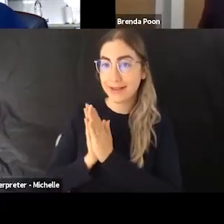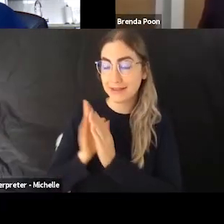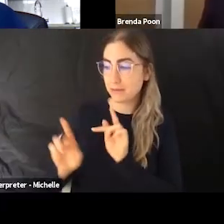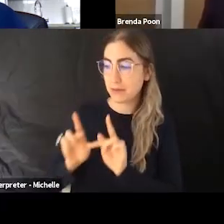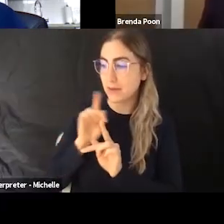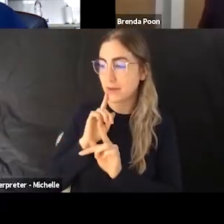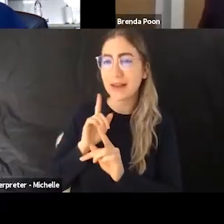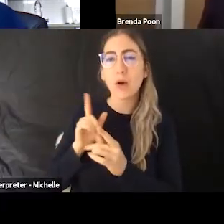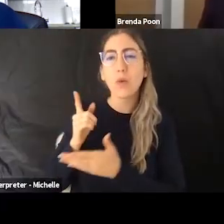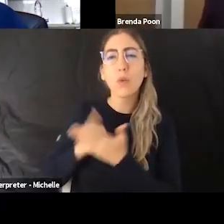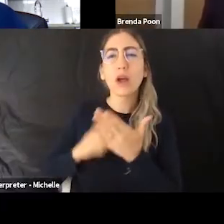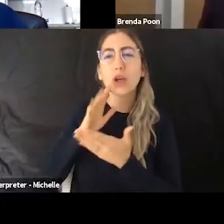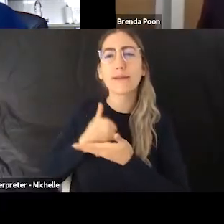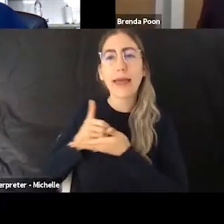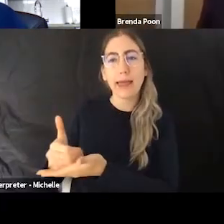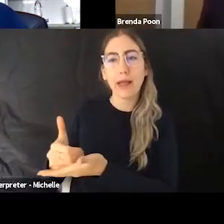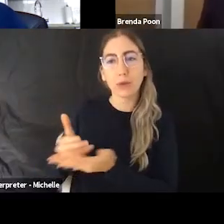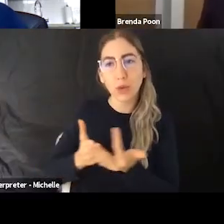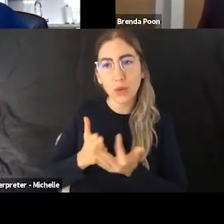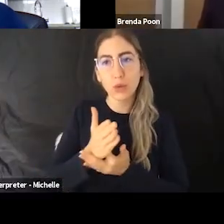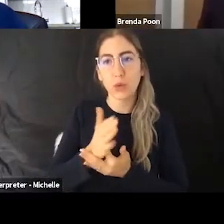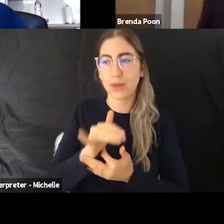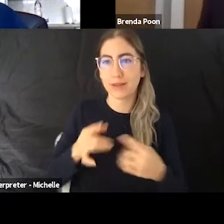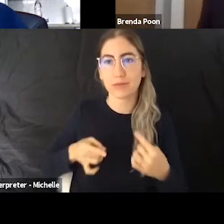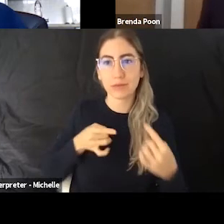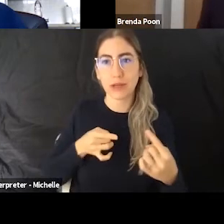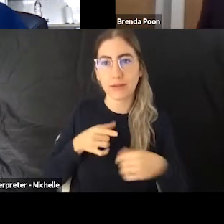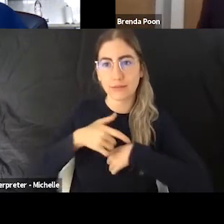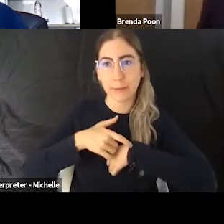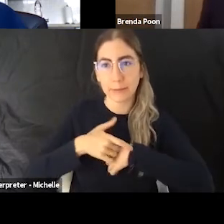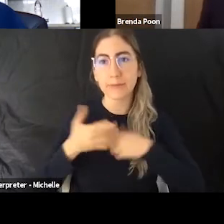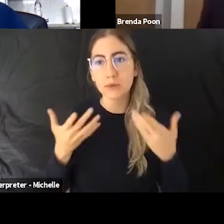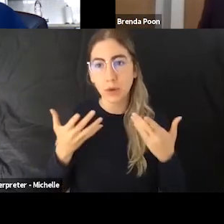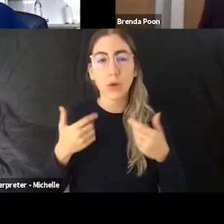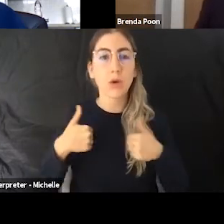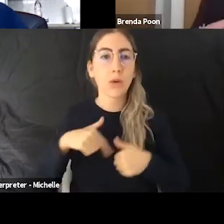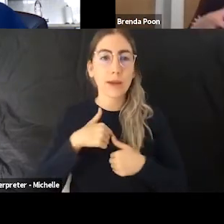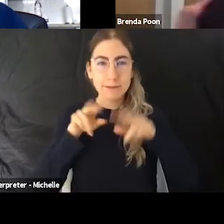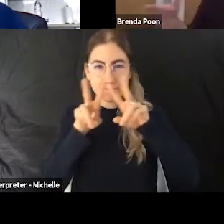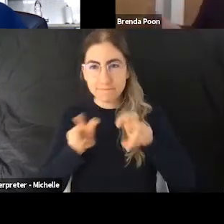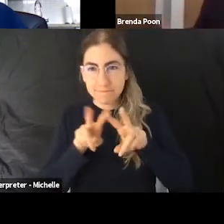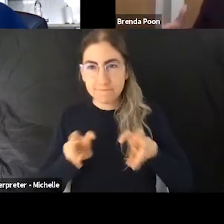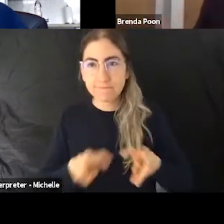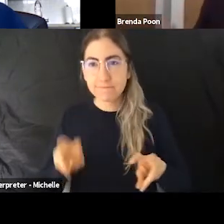ANY DIFFICULTIES AND TYPES OF DIFFICULTIES EXPERIENCED. AND THE FIRST STREAM WAS REALLY ABOUT TELLING US MORE ABOUT